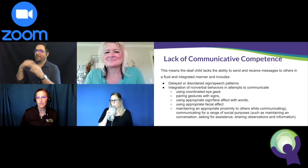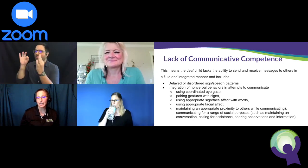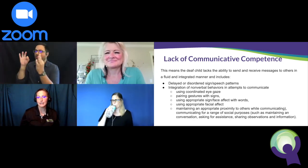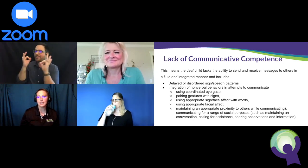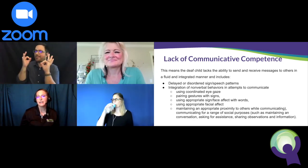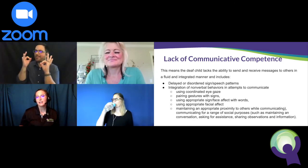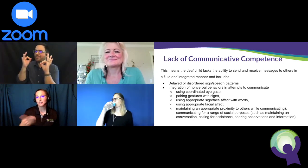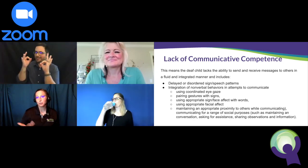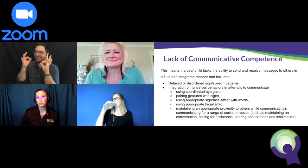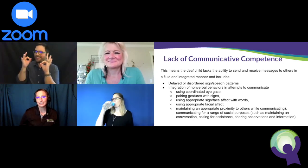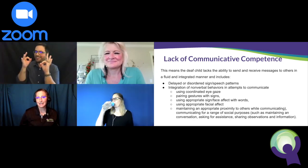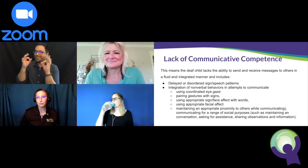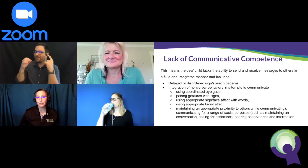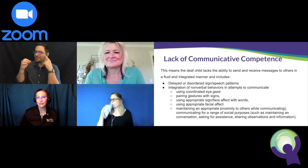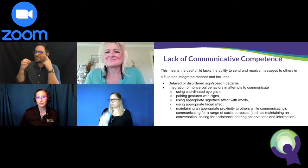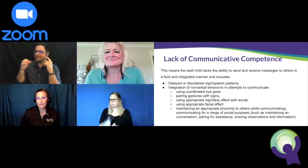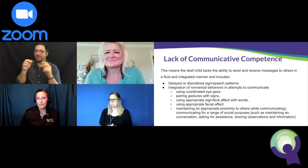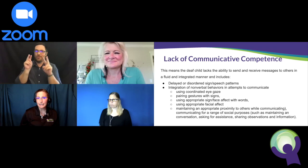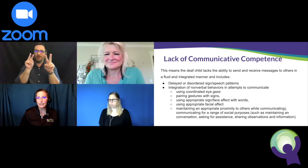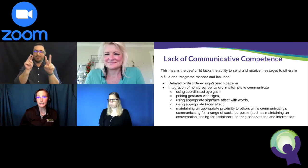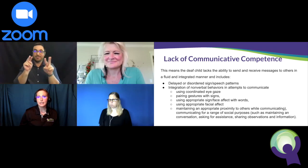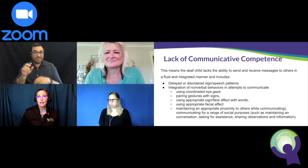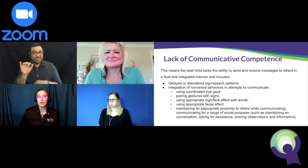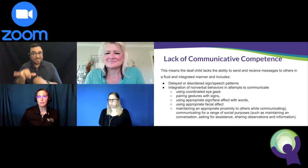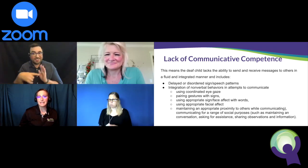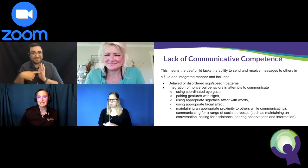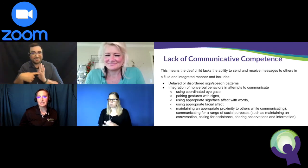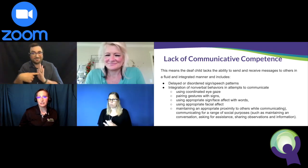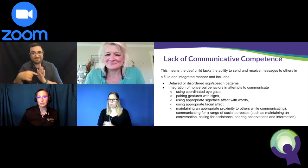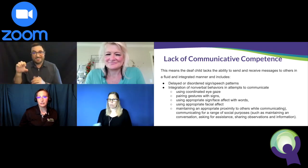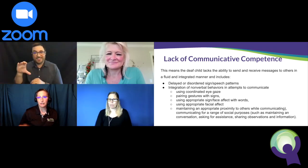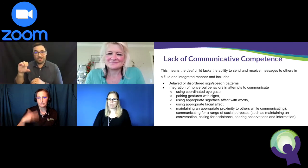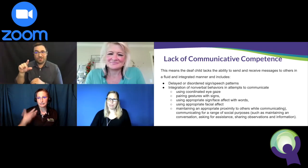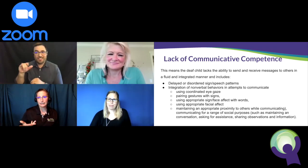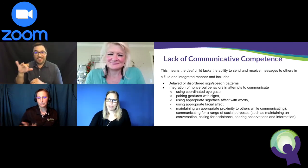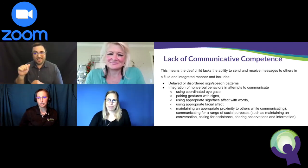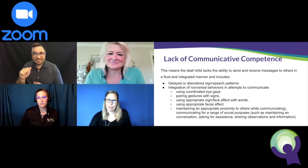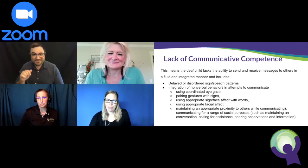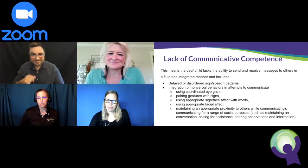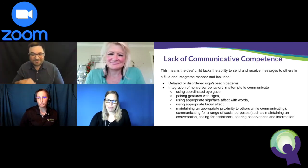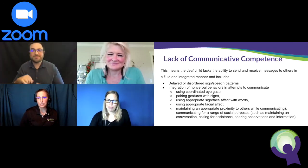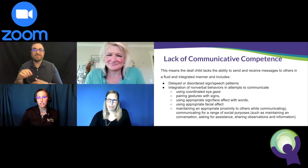and there's a perfect example of echolalia in a sign language situation